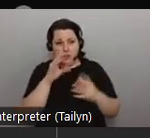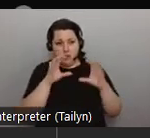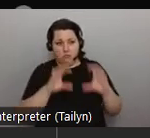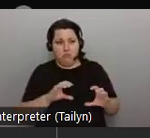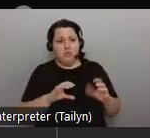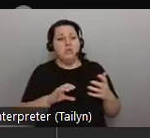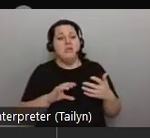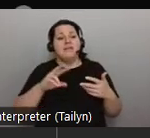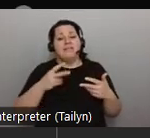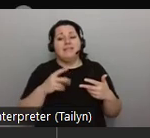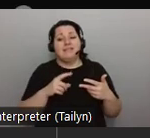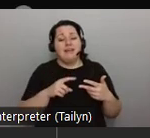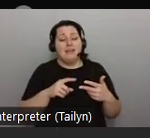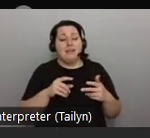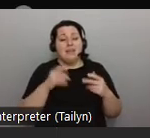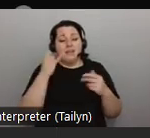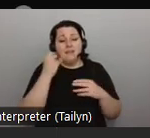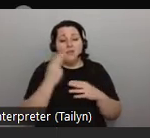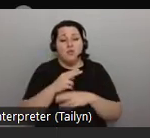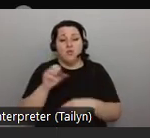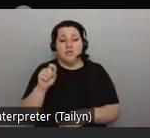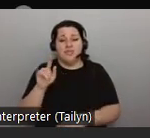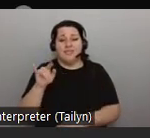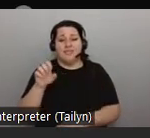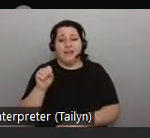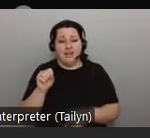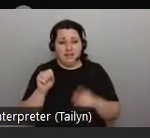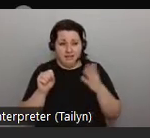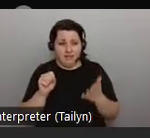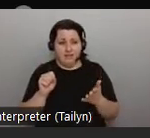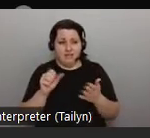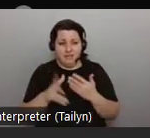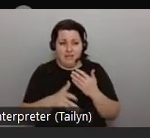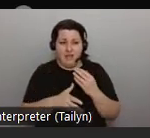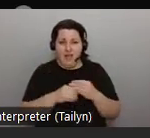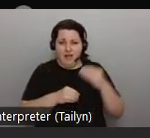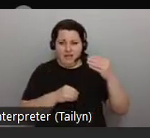This is where you can see the structure of your document. Very great way to, A, visualize it, so you understand how